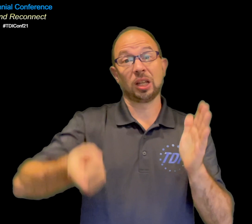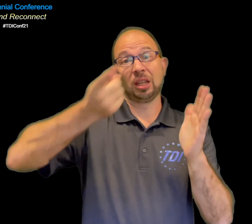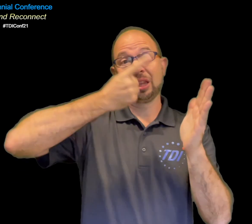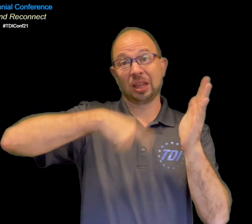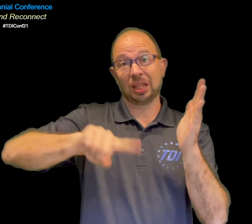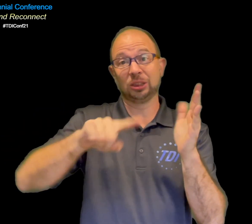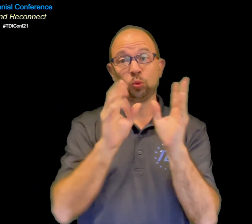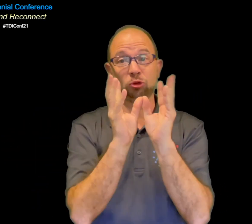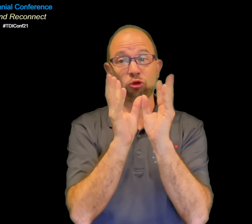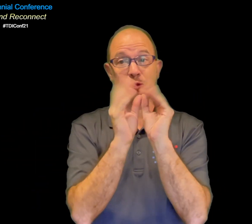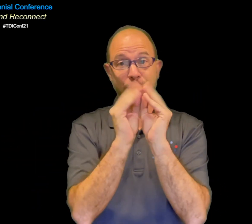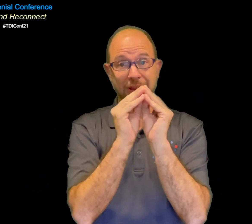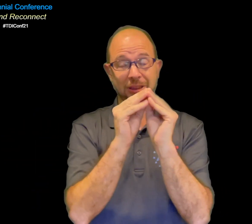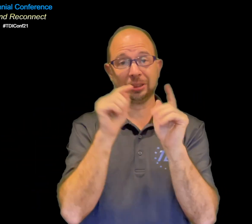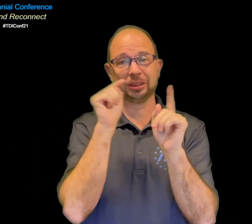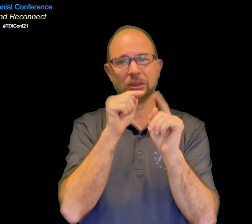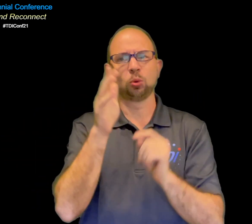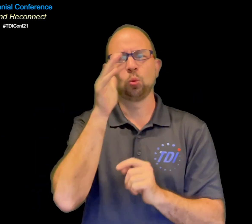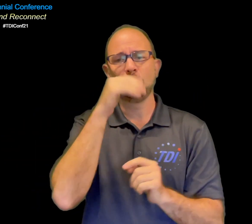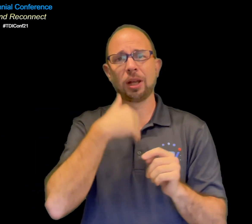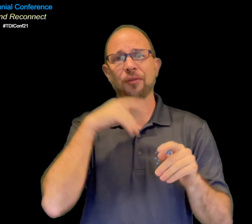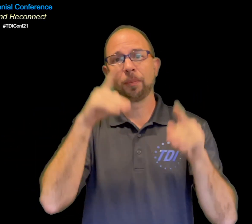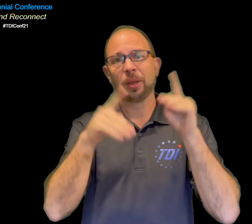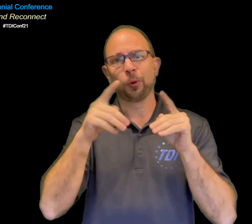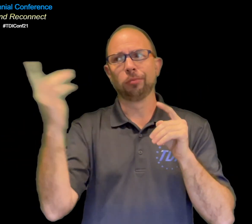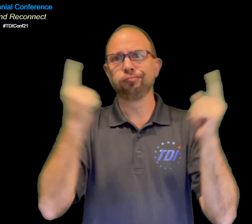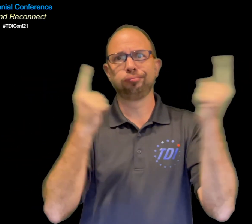Next week’s conference will have people representing